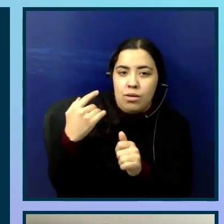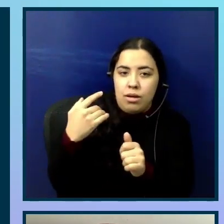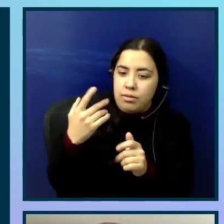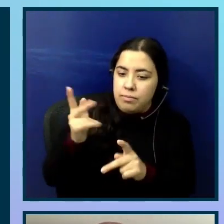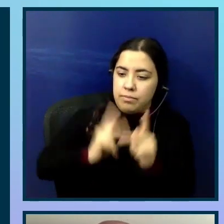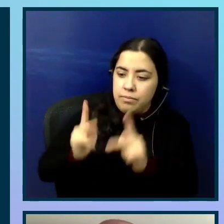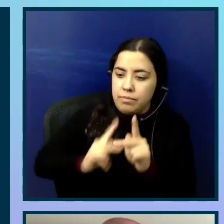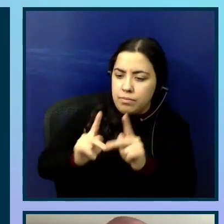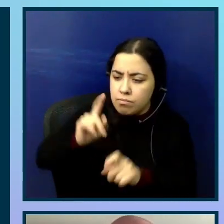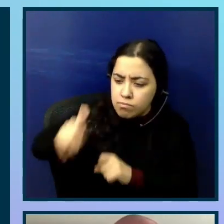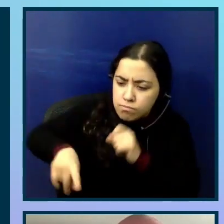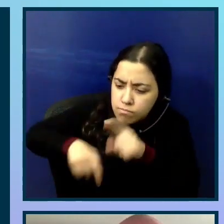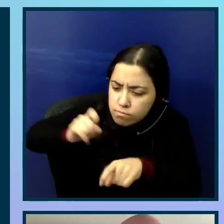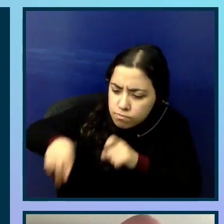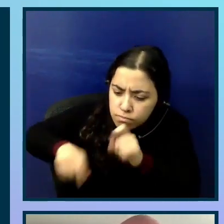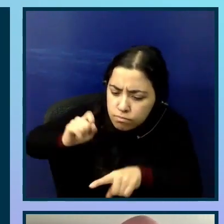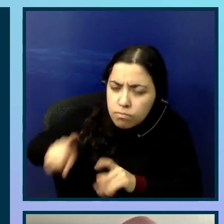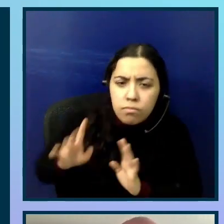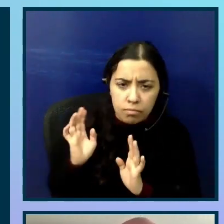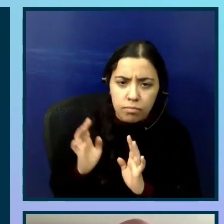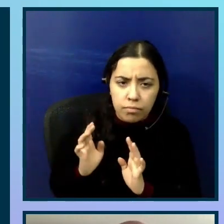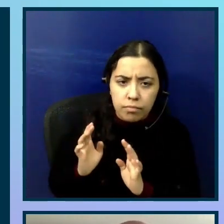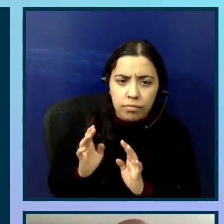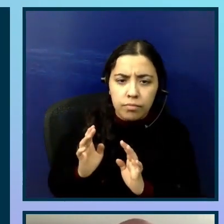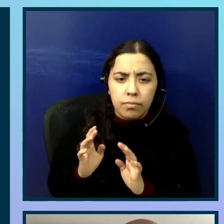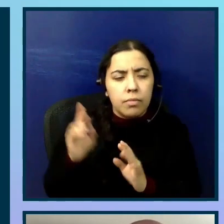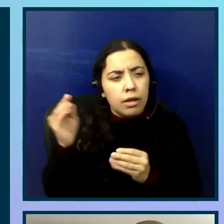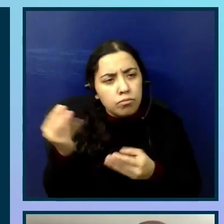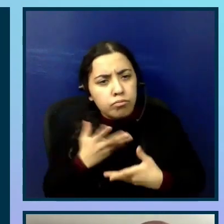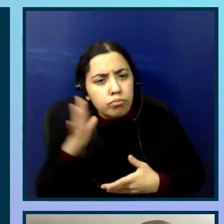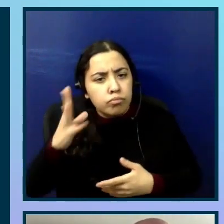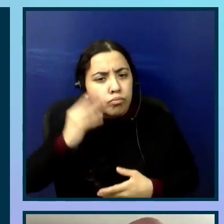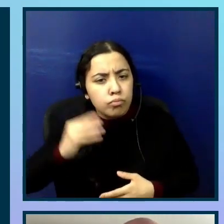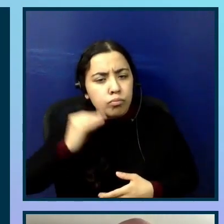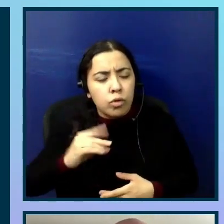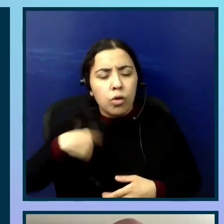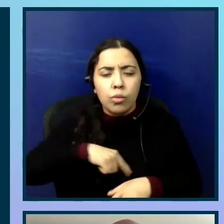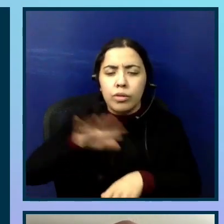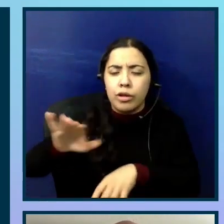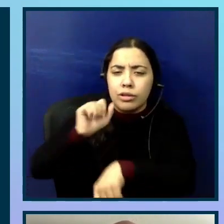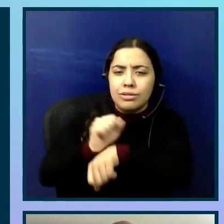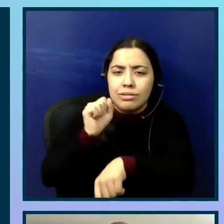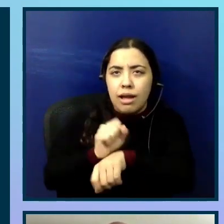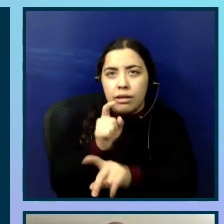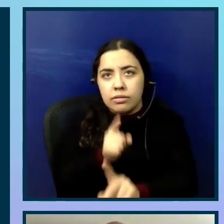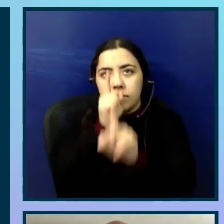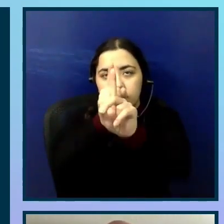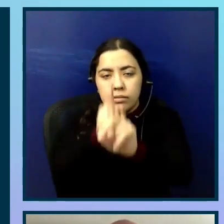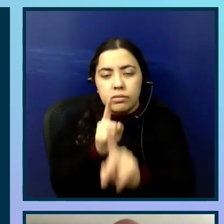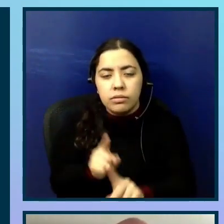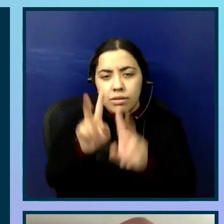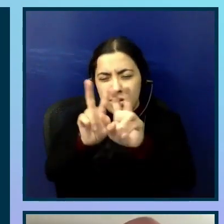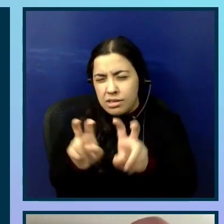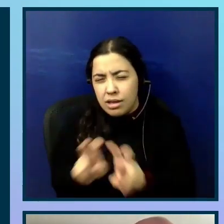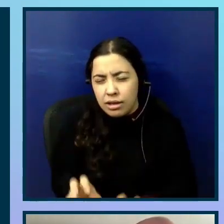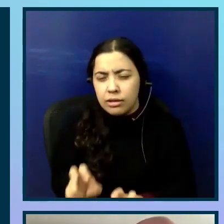And so what we did is we used task analysis. We used good UX and try to find good UX data to try and understand this,